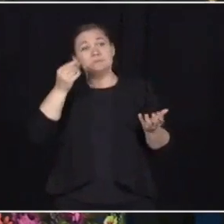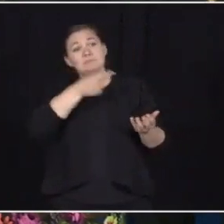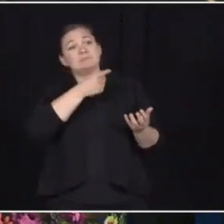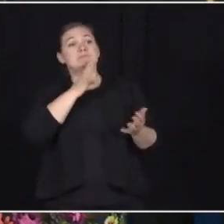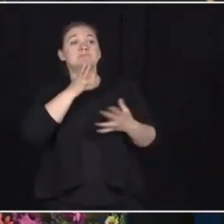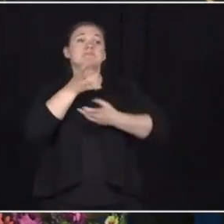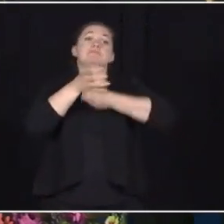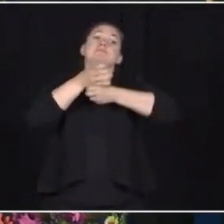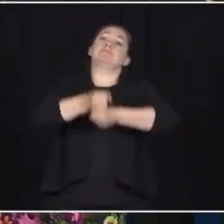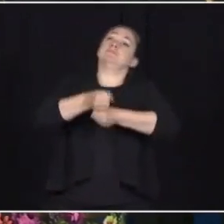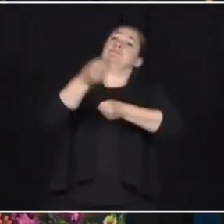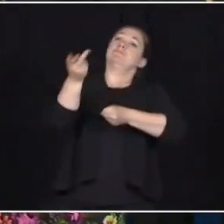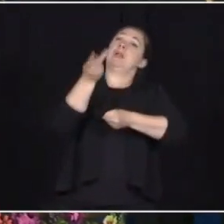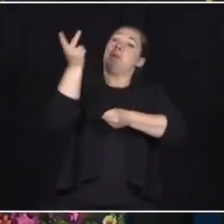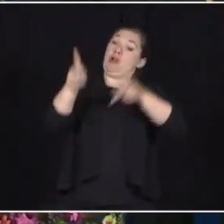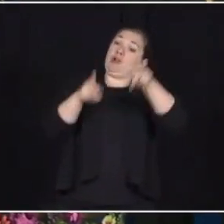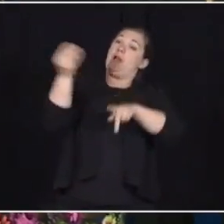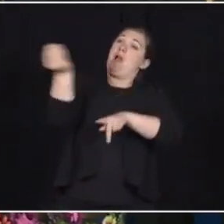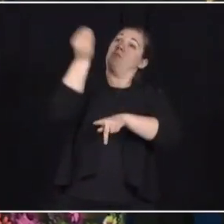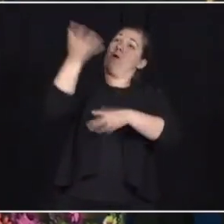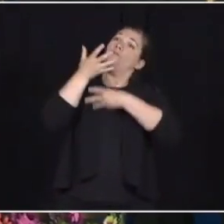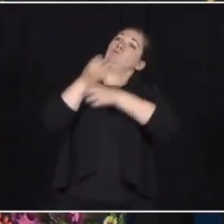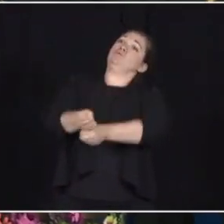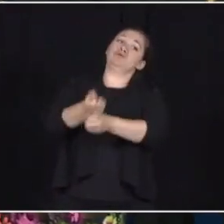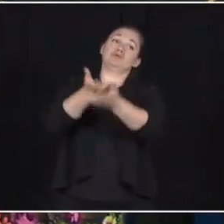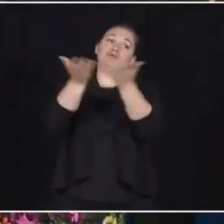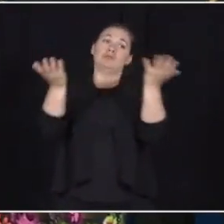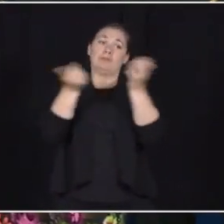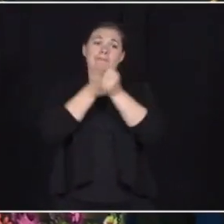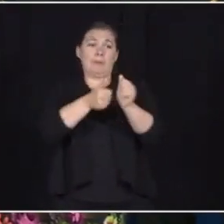but sometimes that's wishful thinking. Because you know, you were the one that said